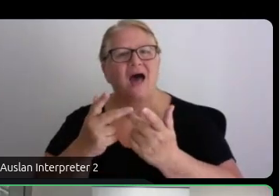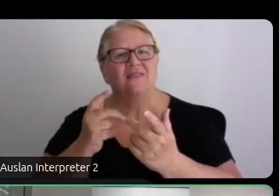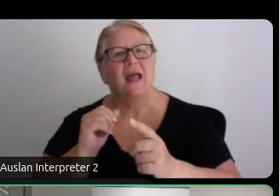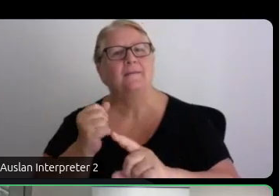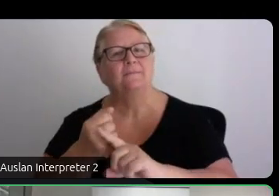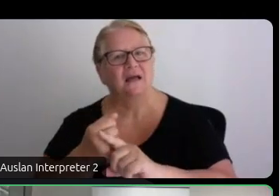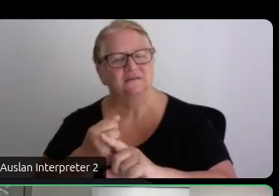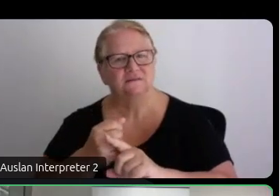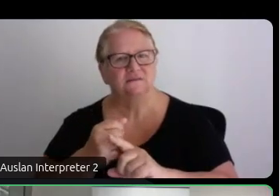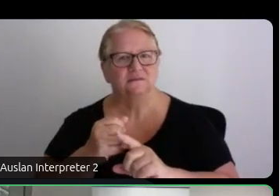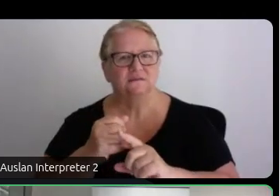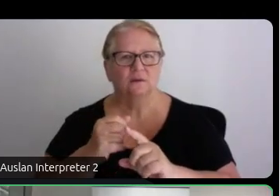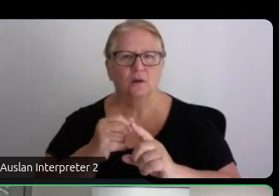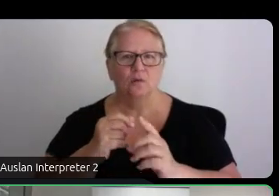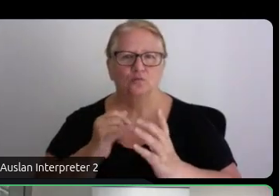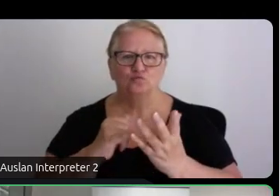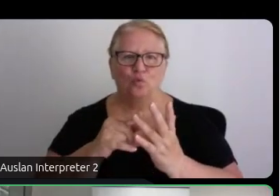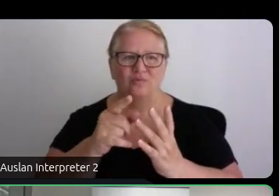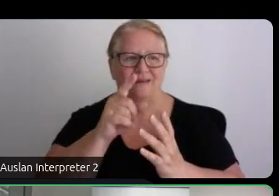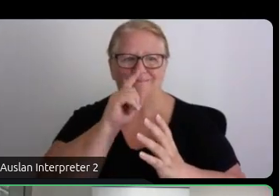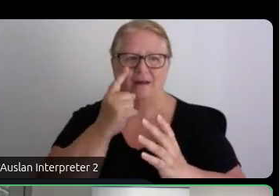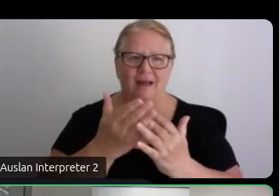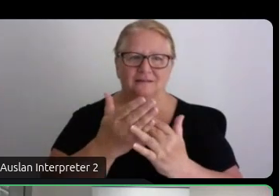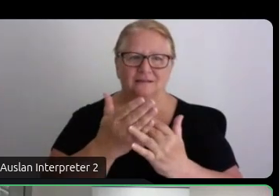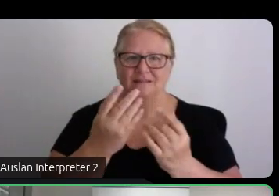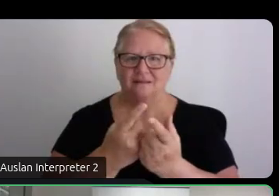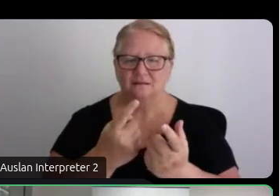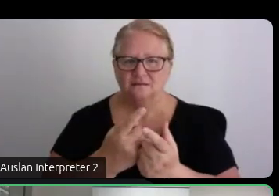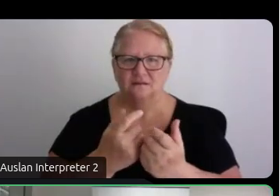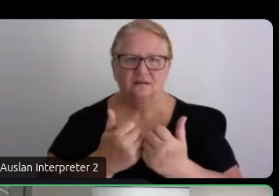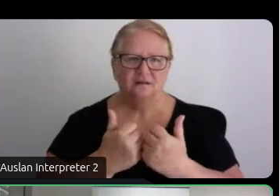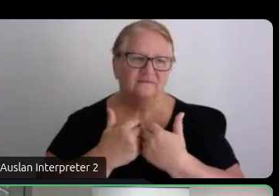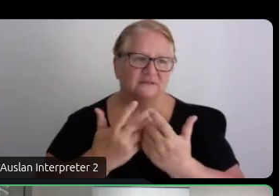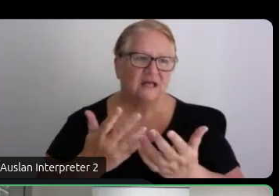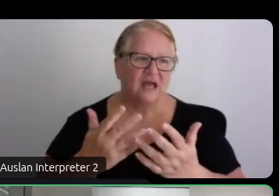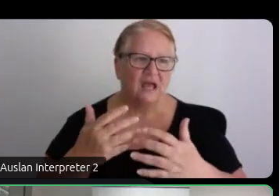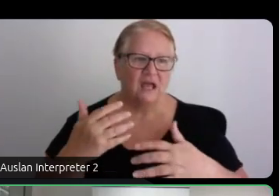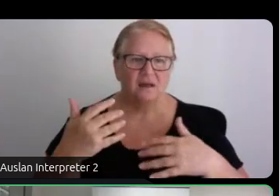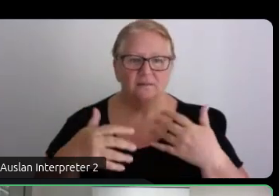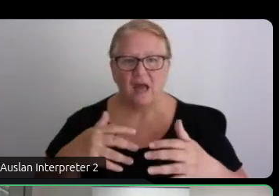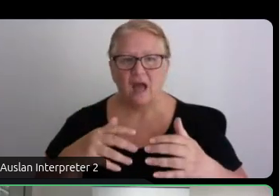whether it be, like I said, fatigue, pain, um or they're having to restrict bodily movement to